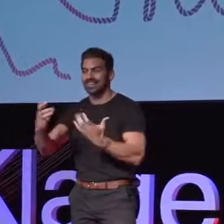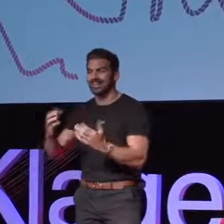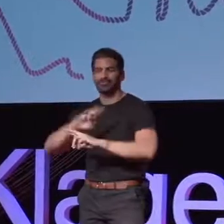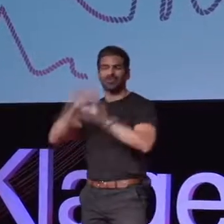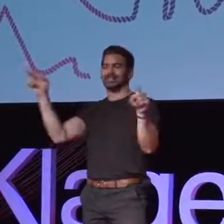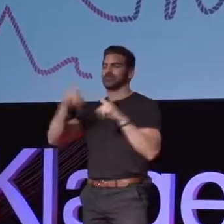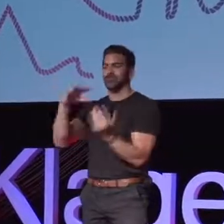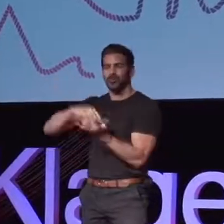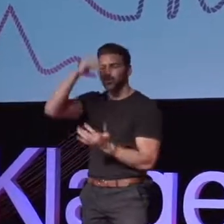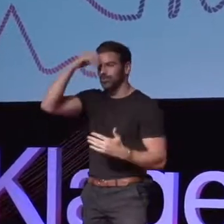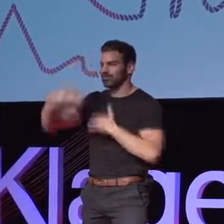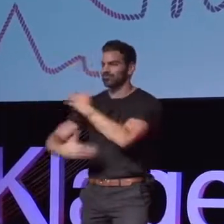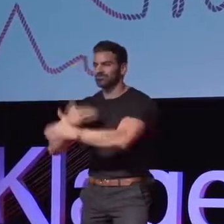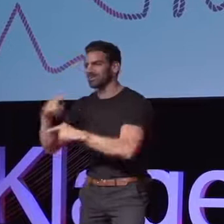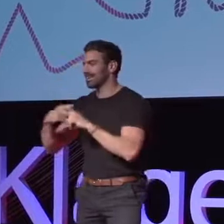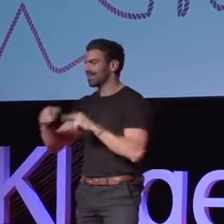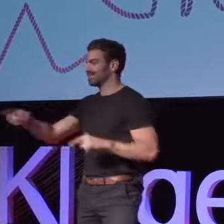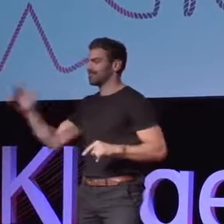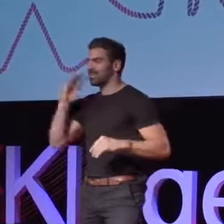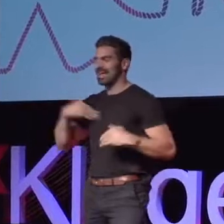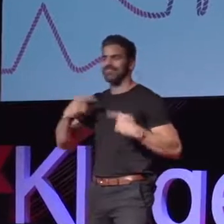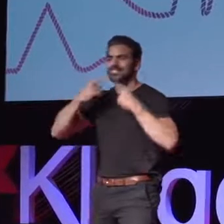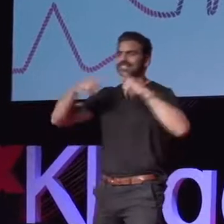after the age of five that critical language acquisition window closes